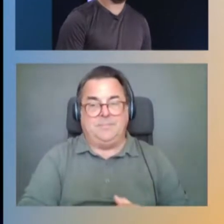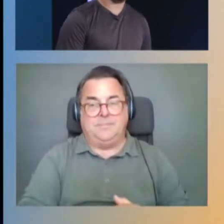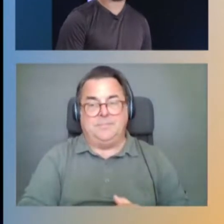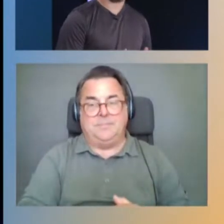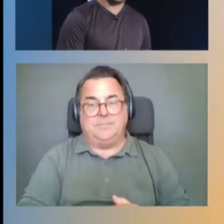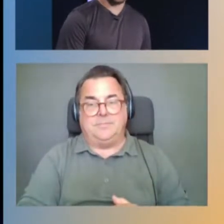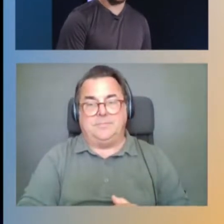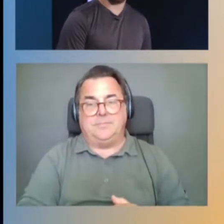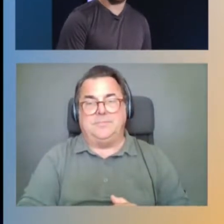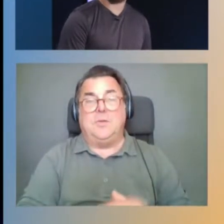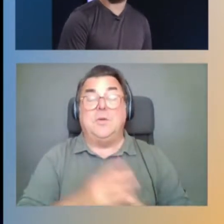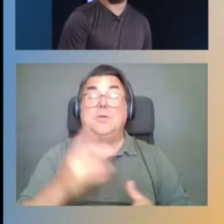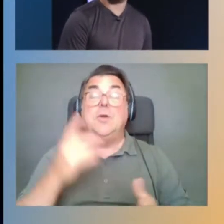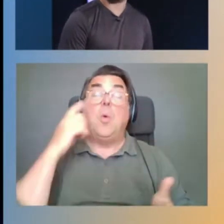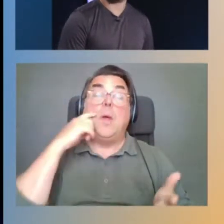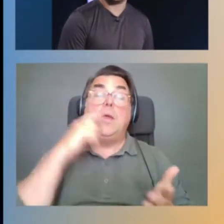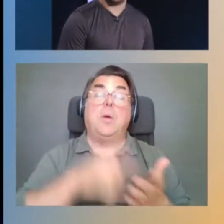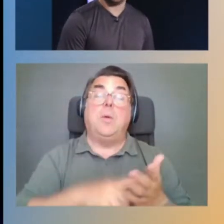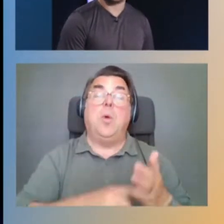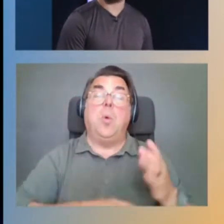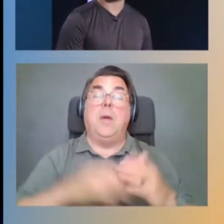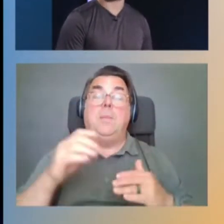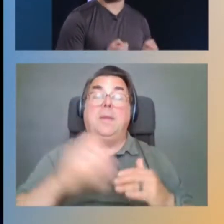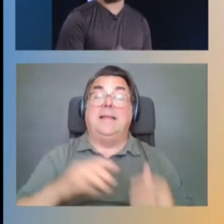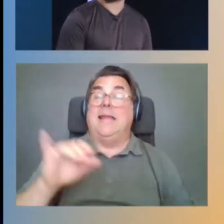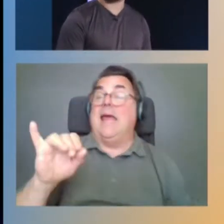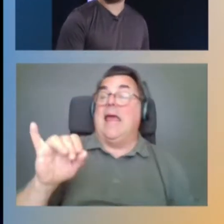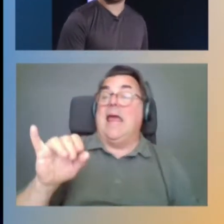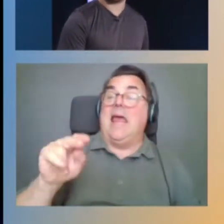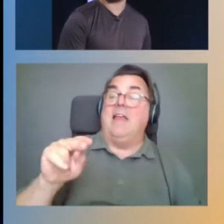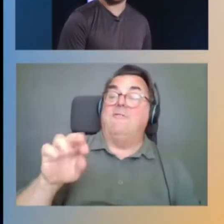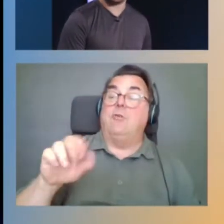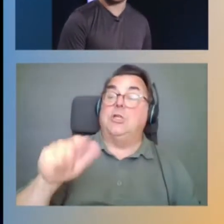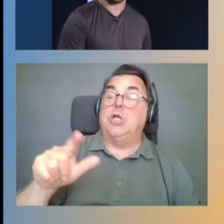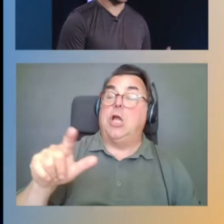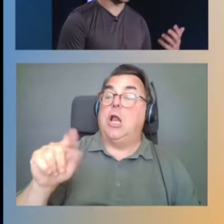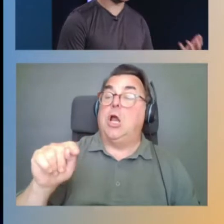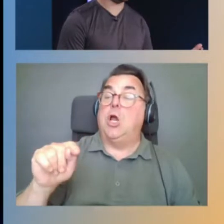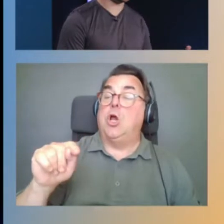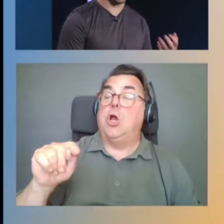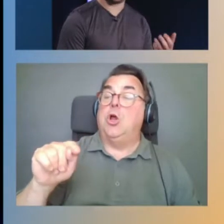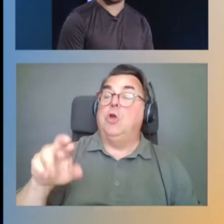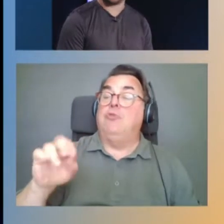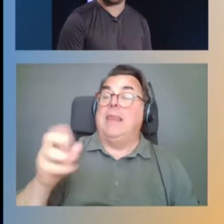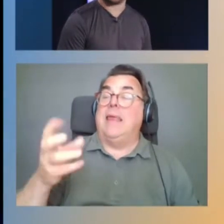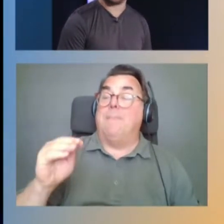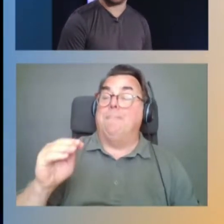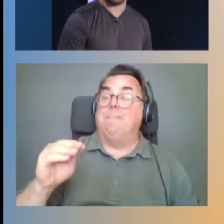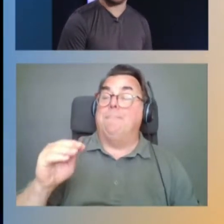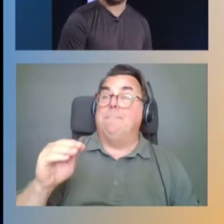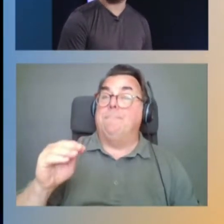we decided to build Inferentia and Trainium and the corresponding AWS instances, Inf1 and Trn1,